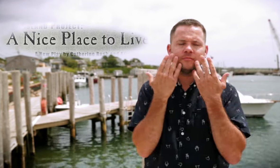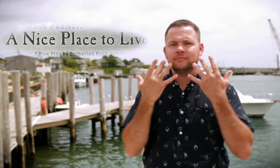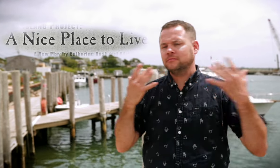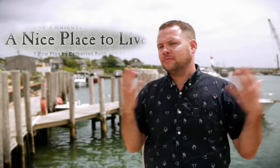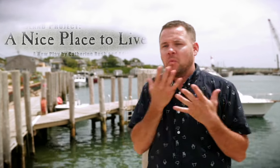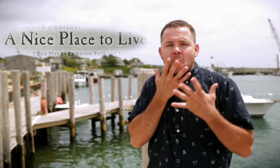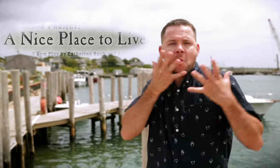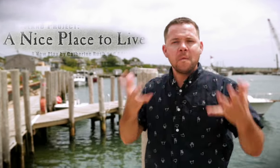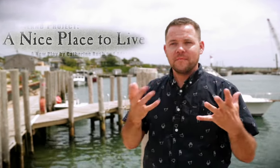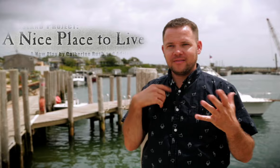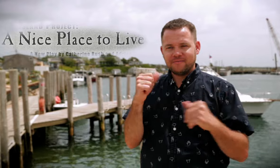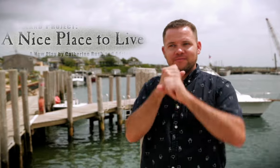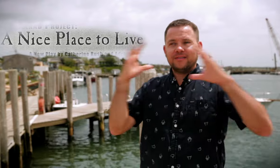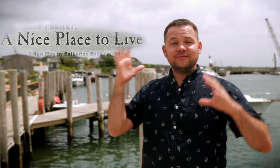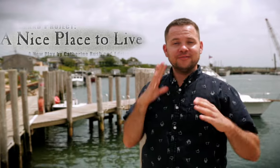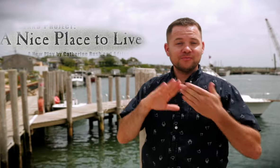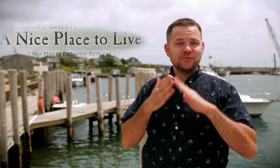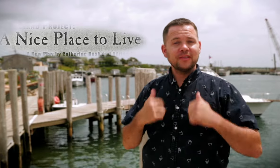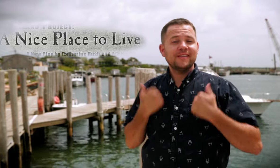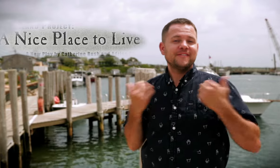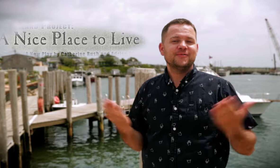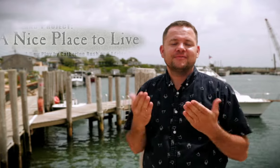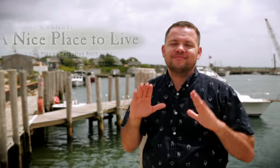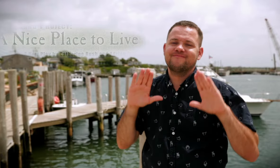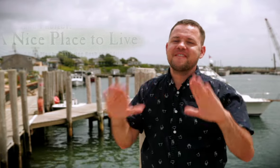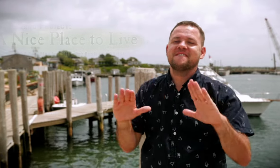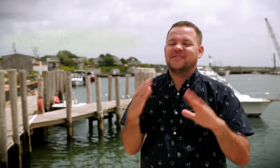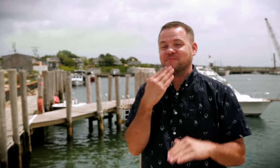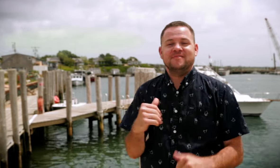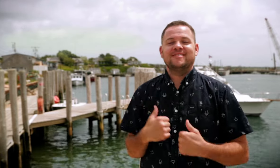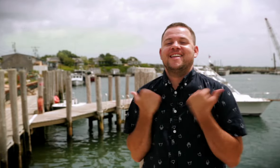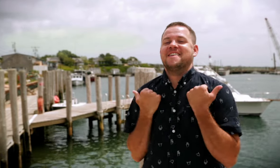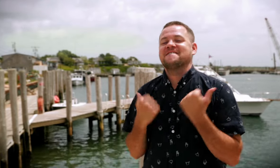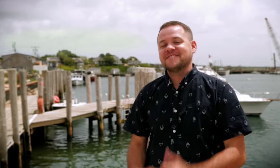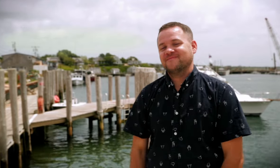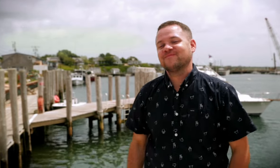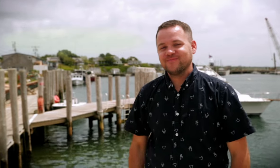You can just imagine how sweet life was for deaf people here.